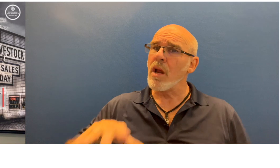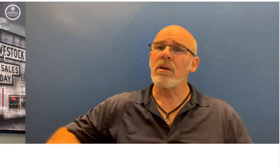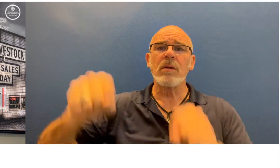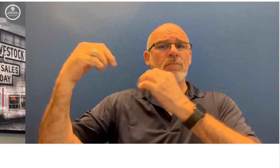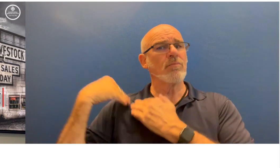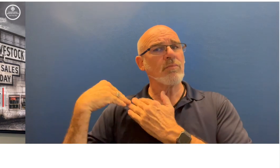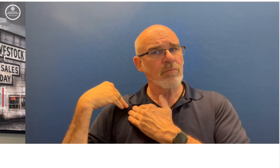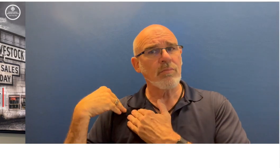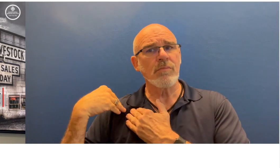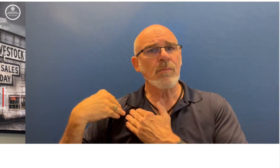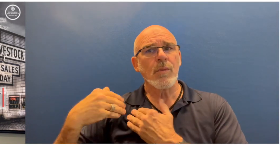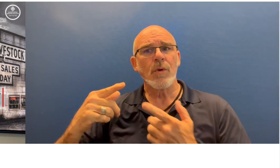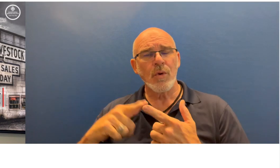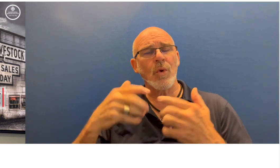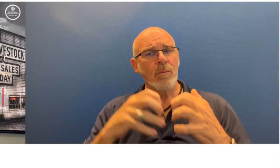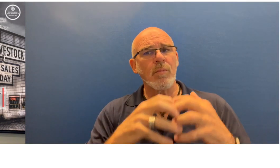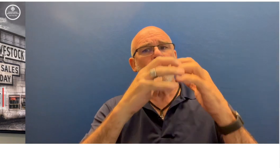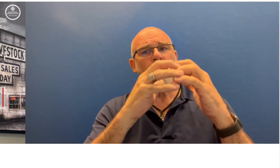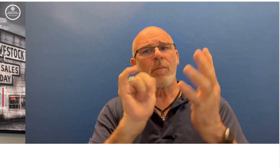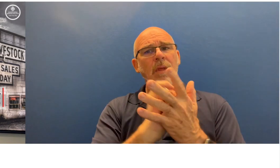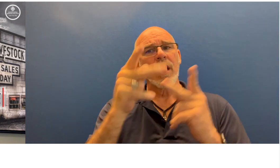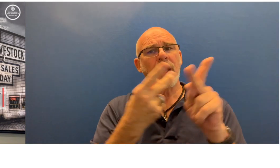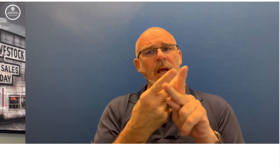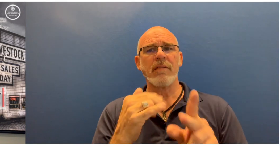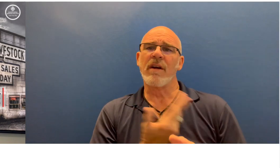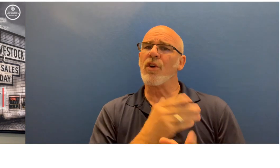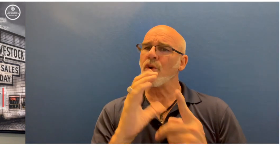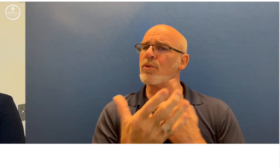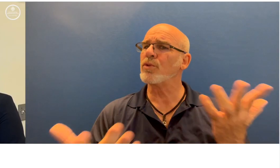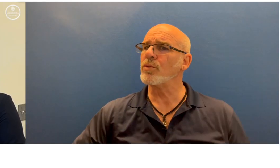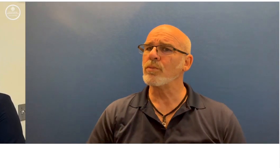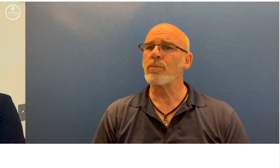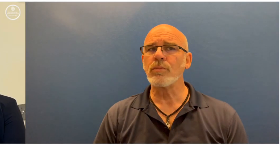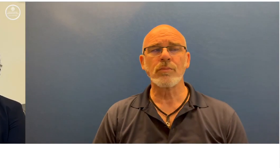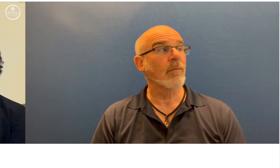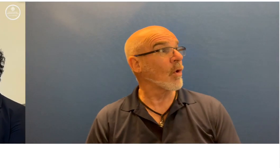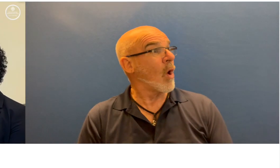to create that particular part of our culture here. And if I was a new person